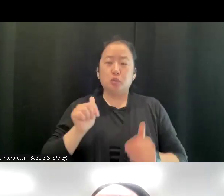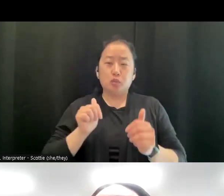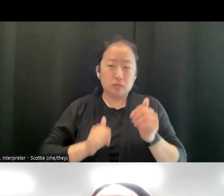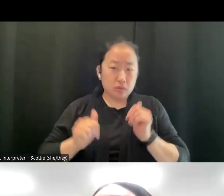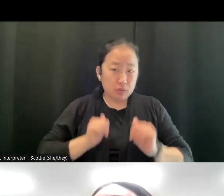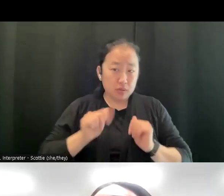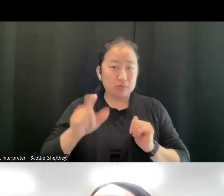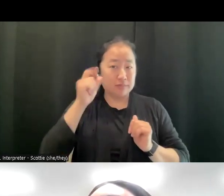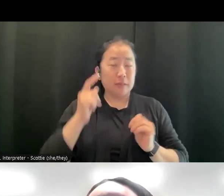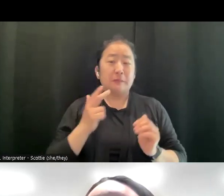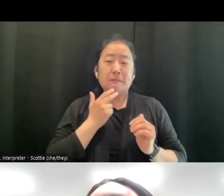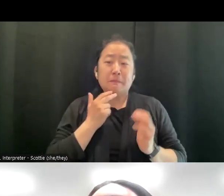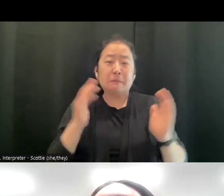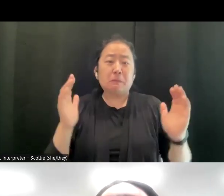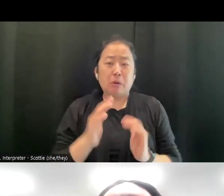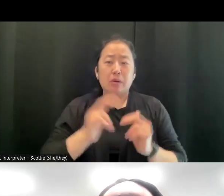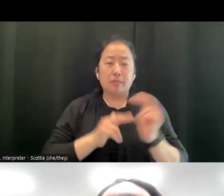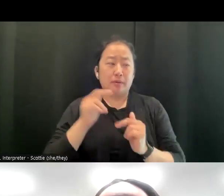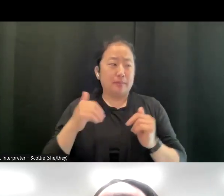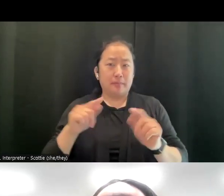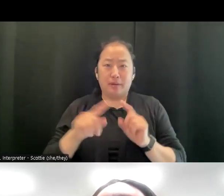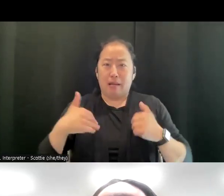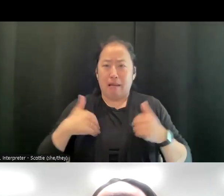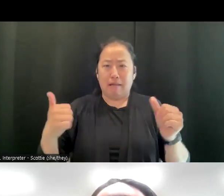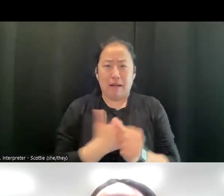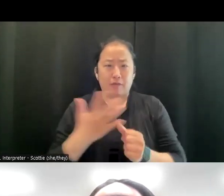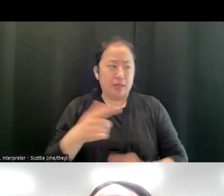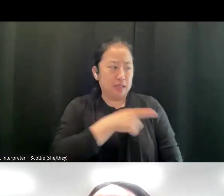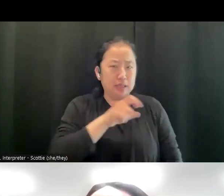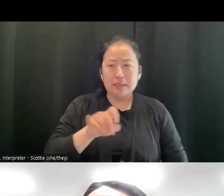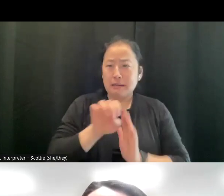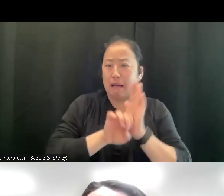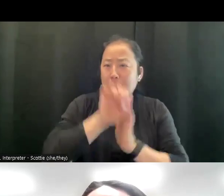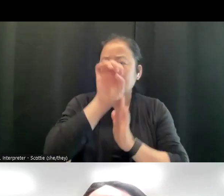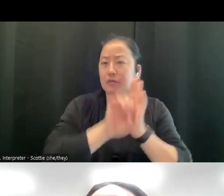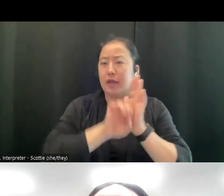had everything he needed in order to navigate. Elevators to get down into the basement where